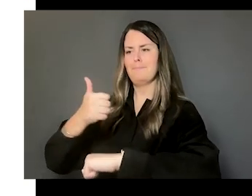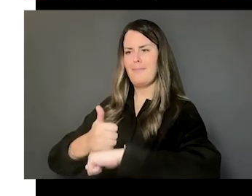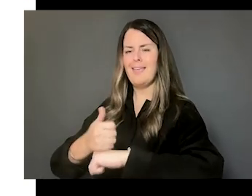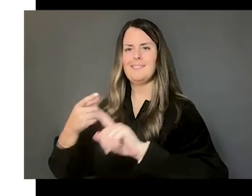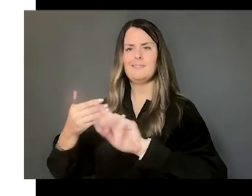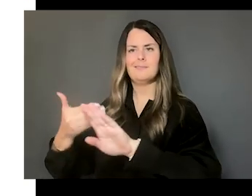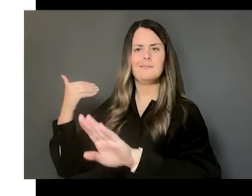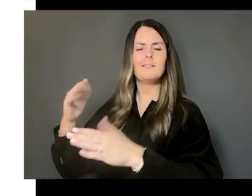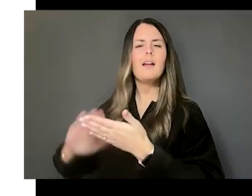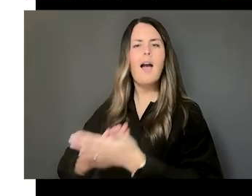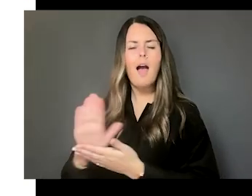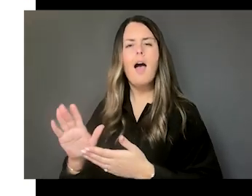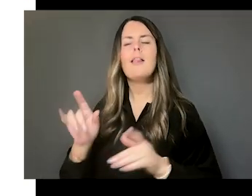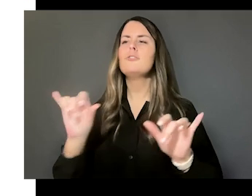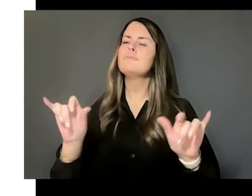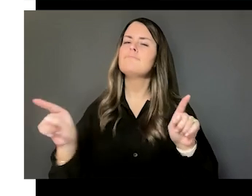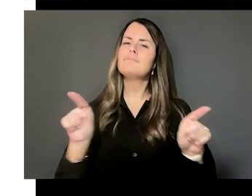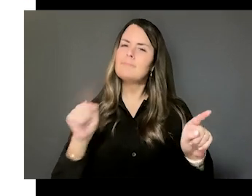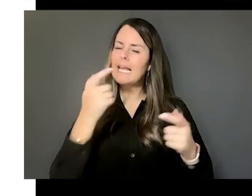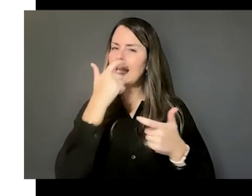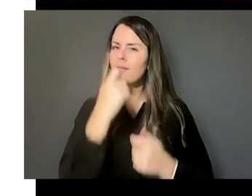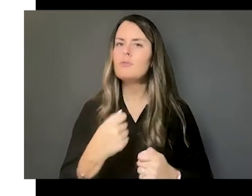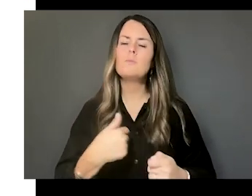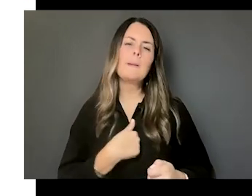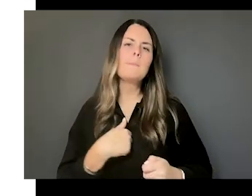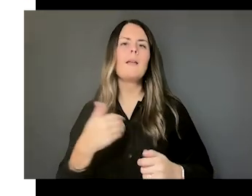So it was interesting to me that there's, there are differences.